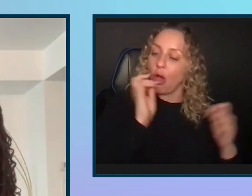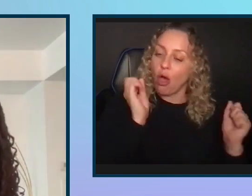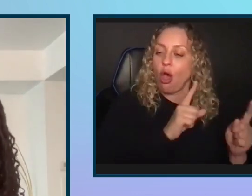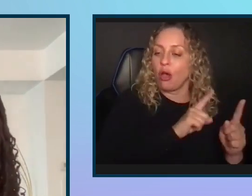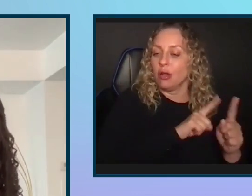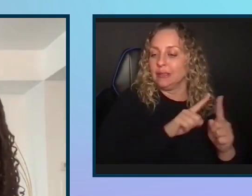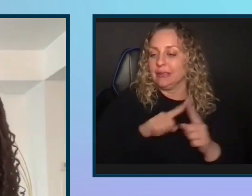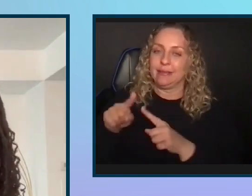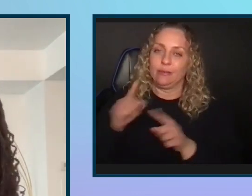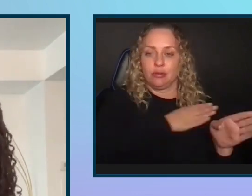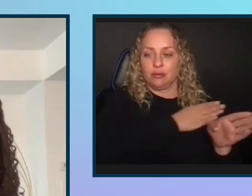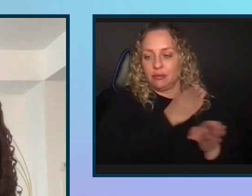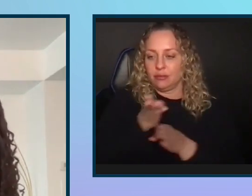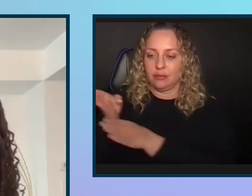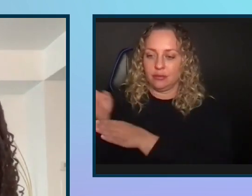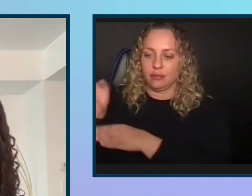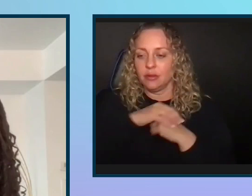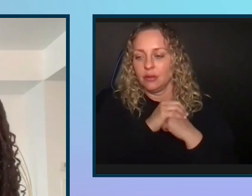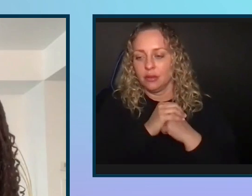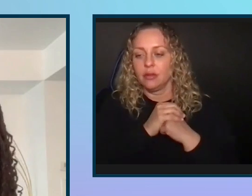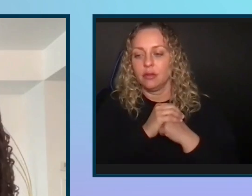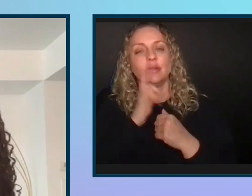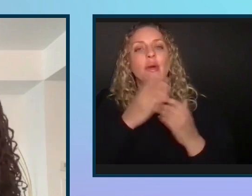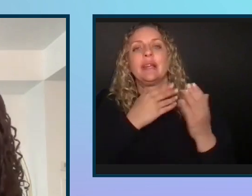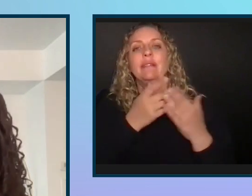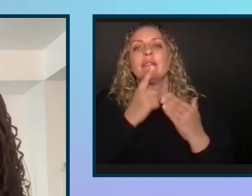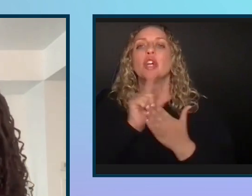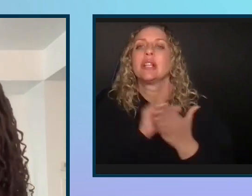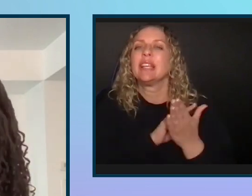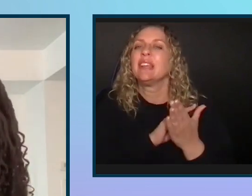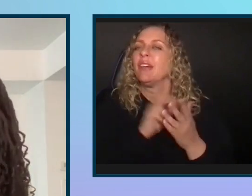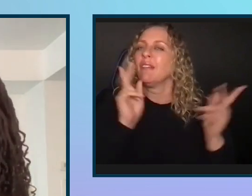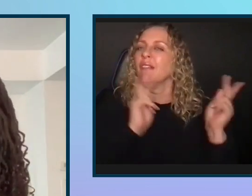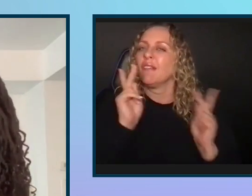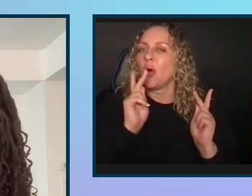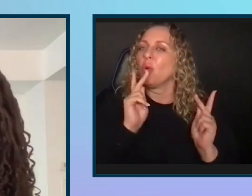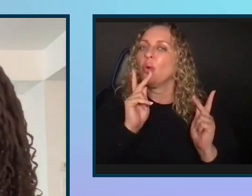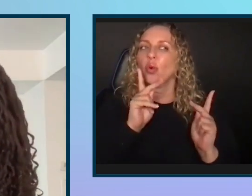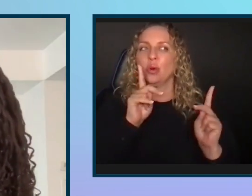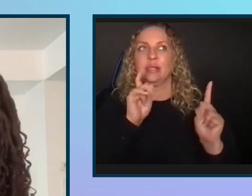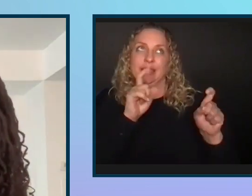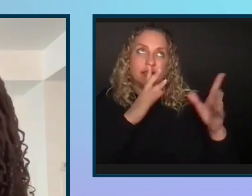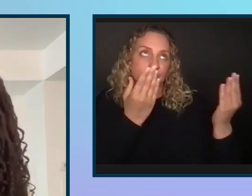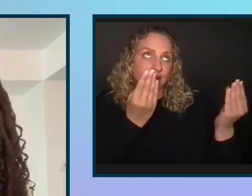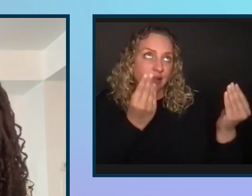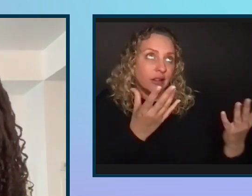So it's important for even legal folks to recognize that they are held to a certain standard when it comes to making their content accessible.